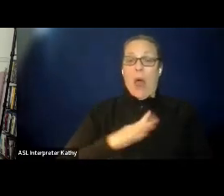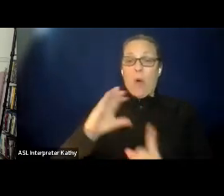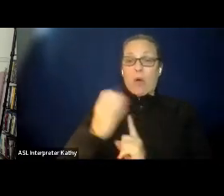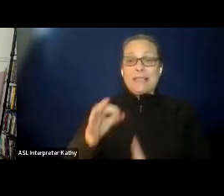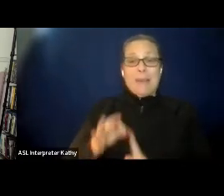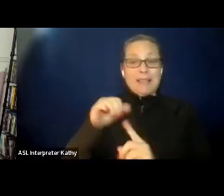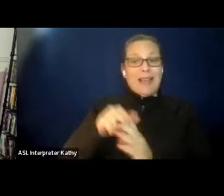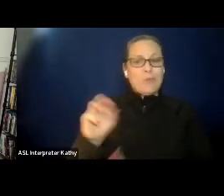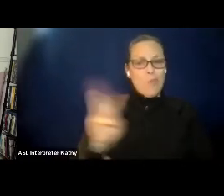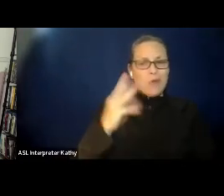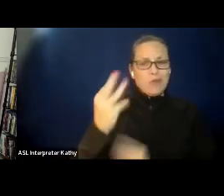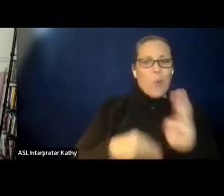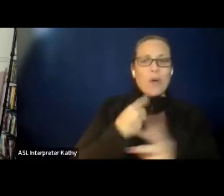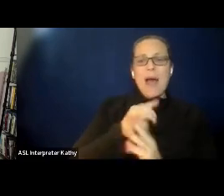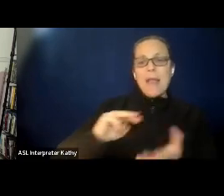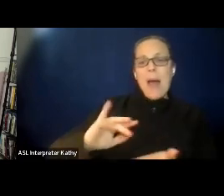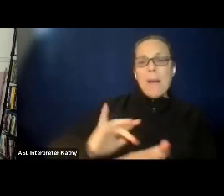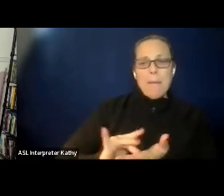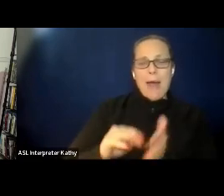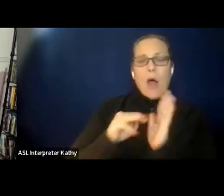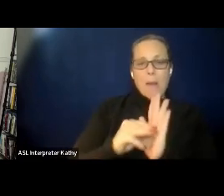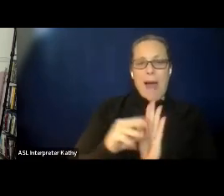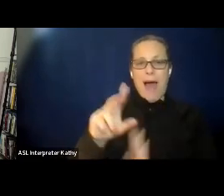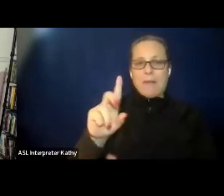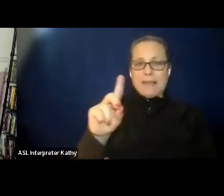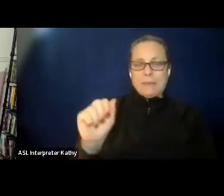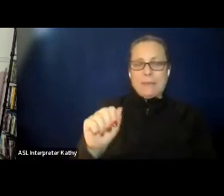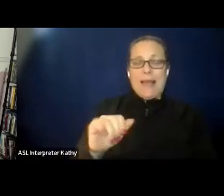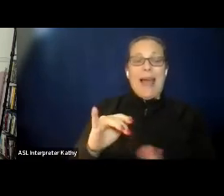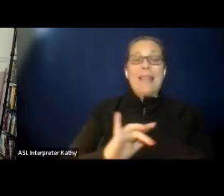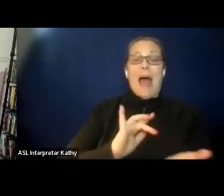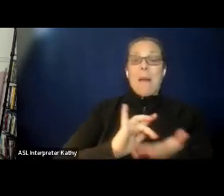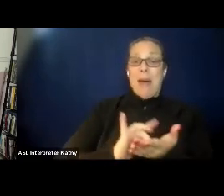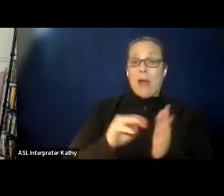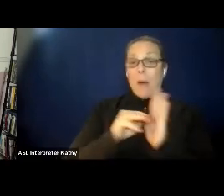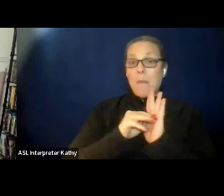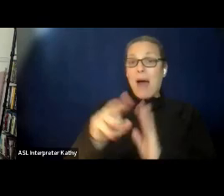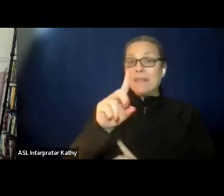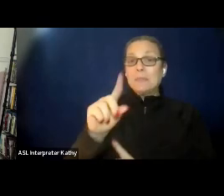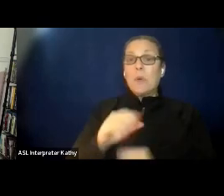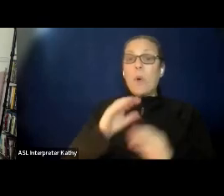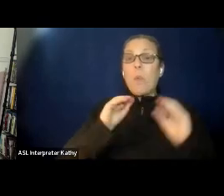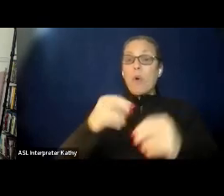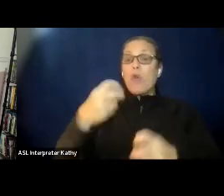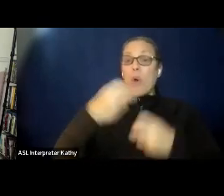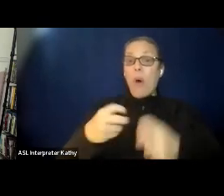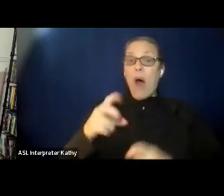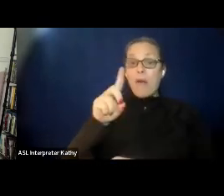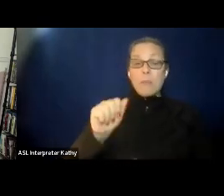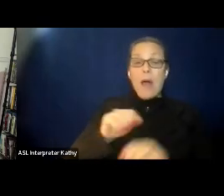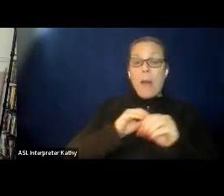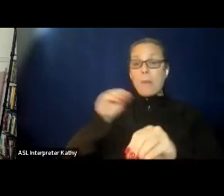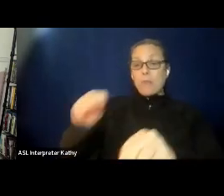So the primary model of disability in our culture, particularly in the western world is the medical model of disability. And the medical model of